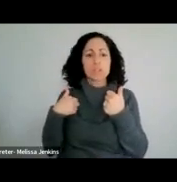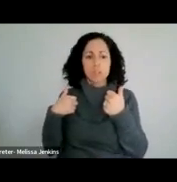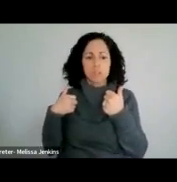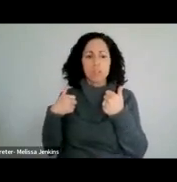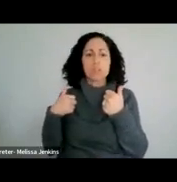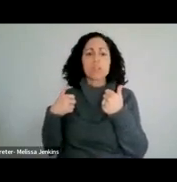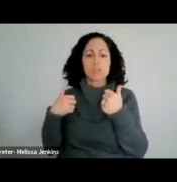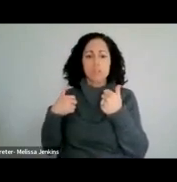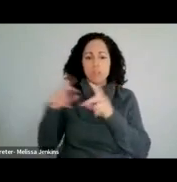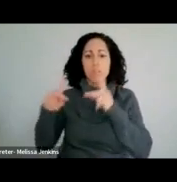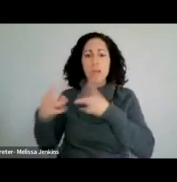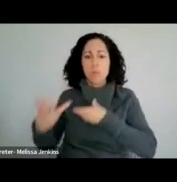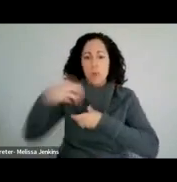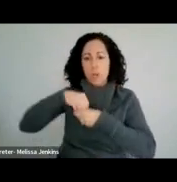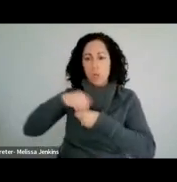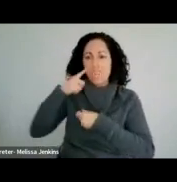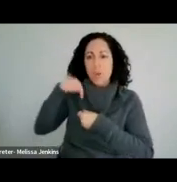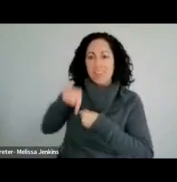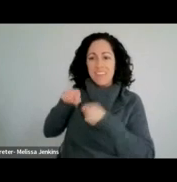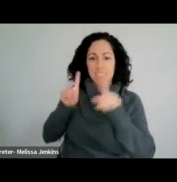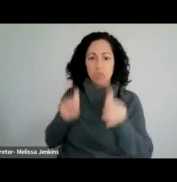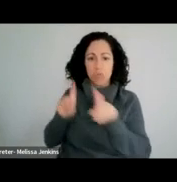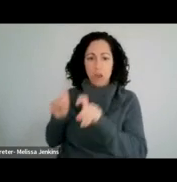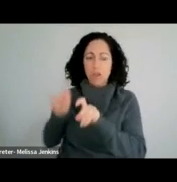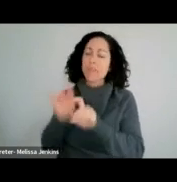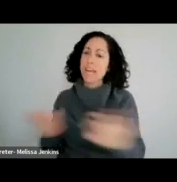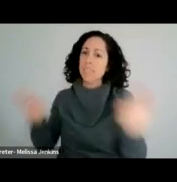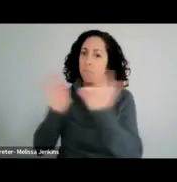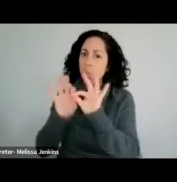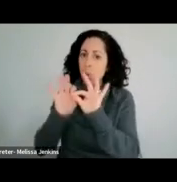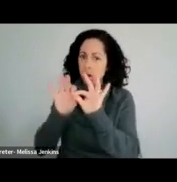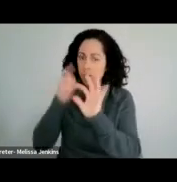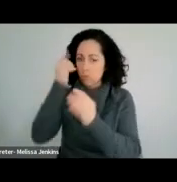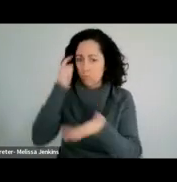We do we do have a full blog and a community briefing on our website.